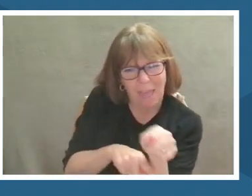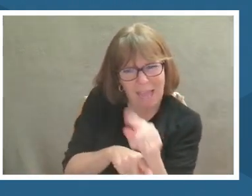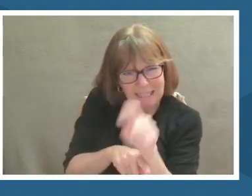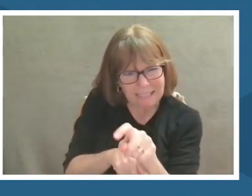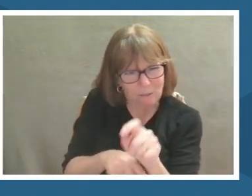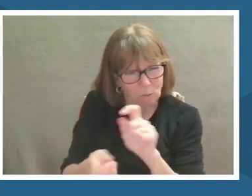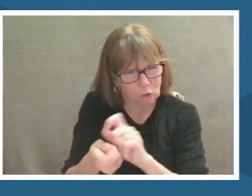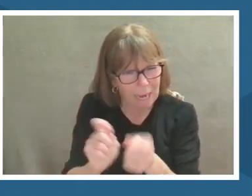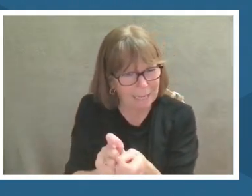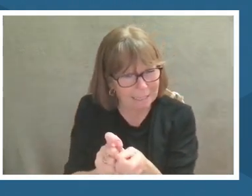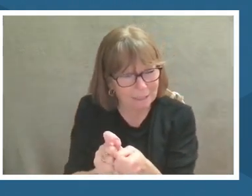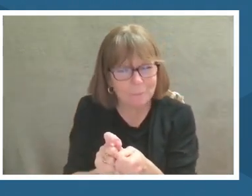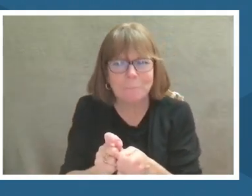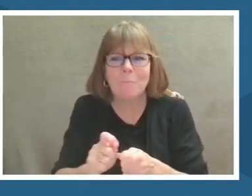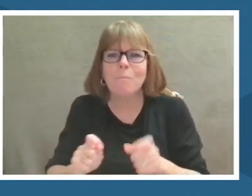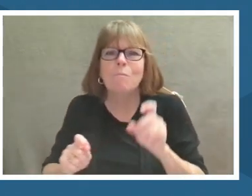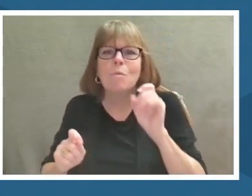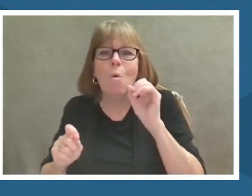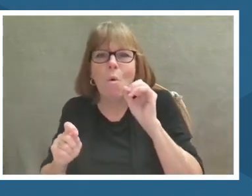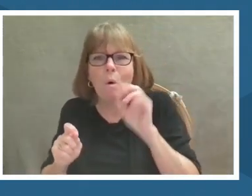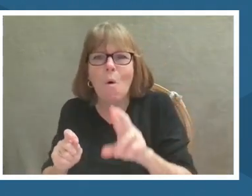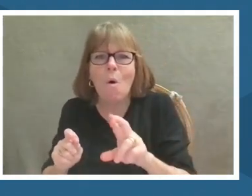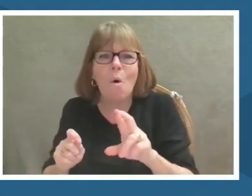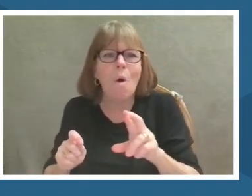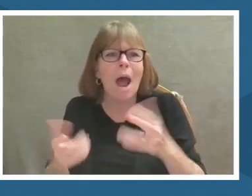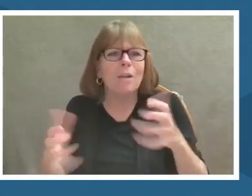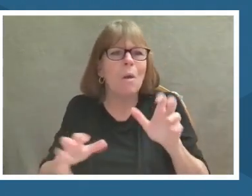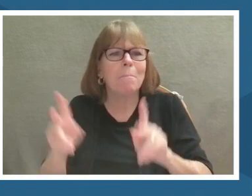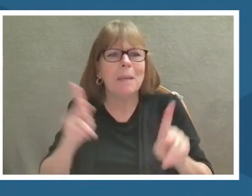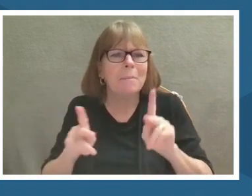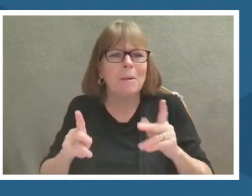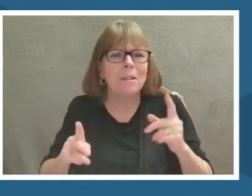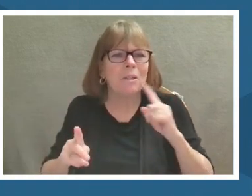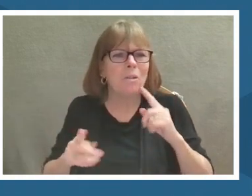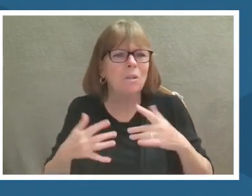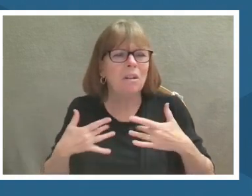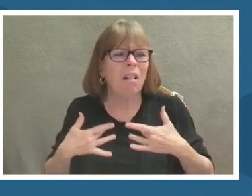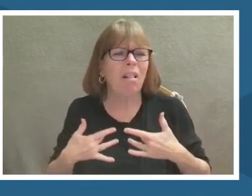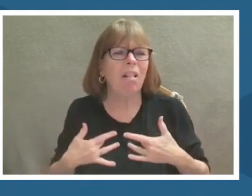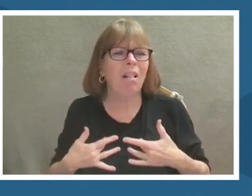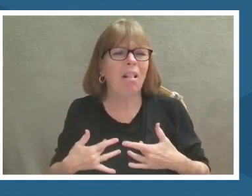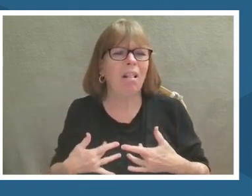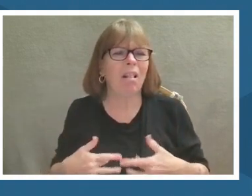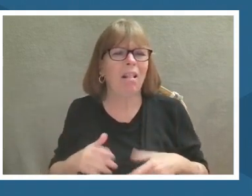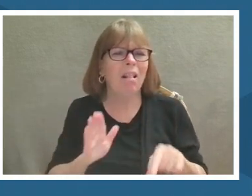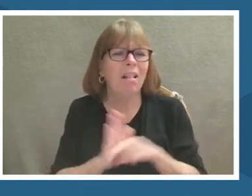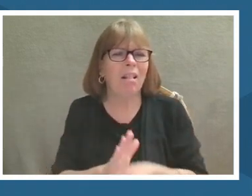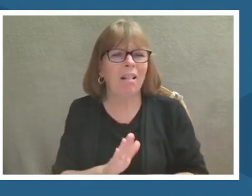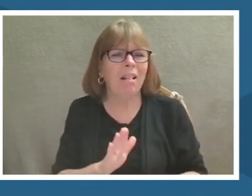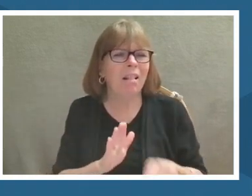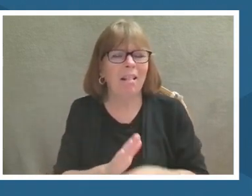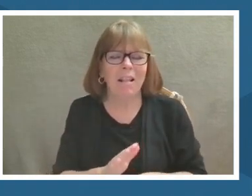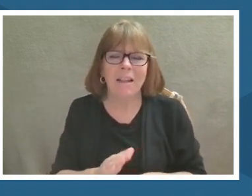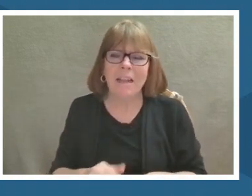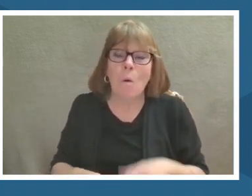saddened or feel gloomy about climate um how do i highlight who's actually doing